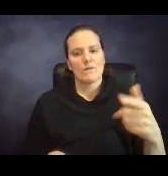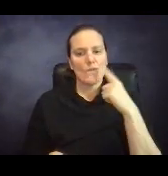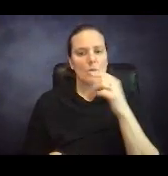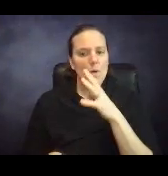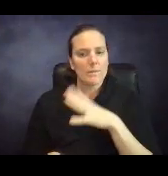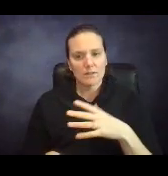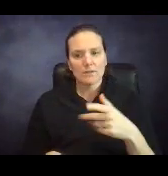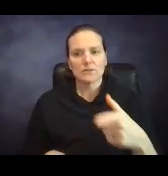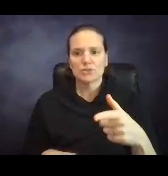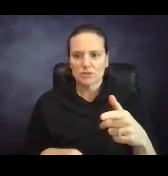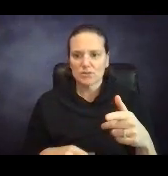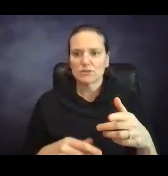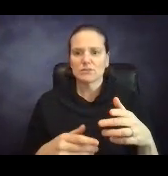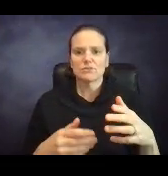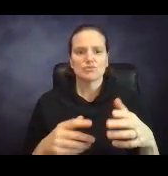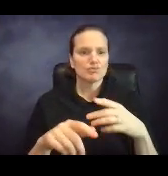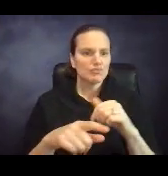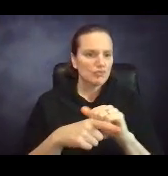She's fellowship trained functional medicine clinician